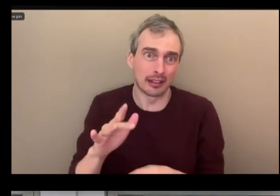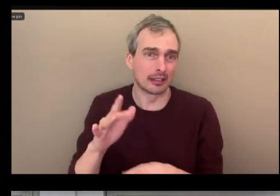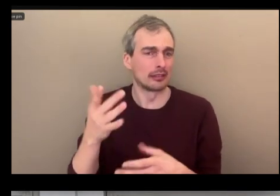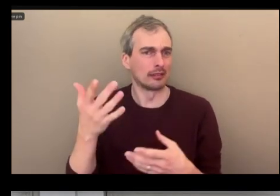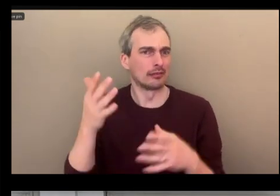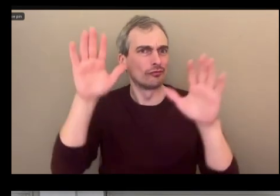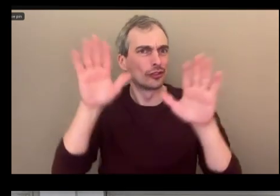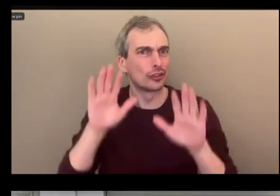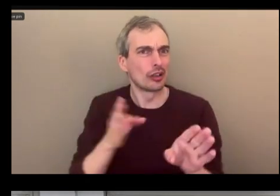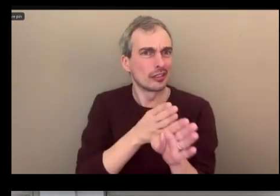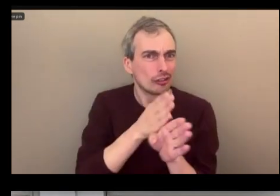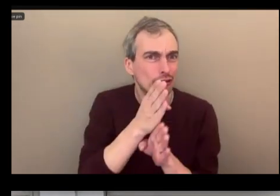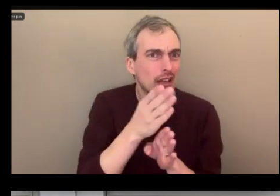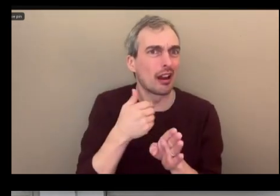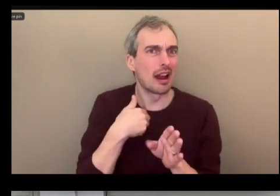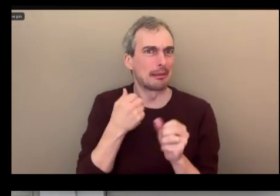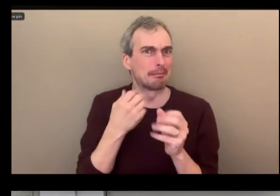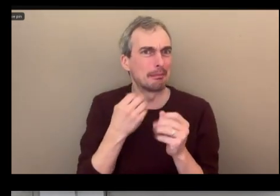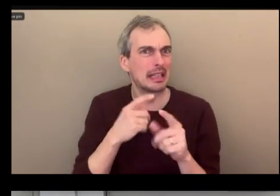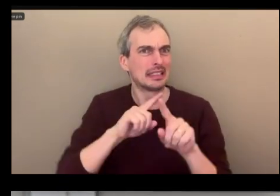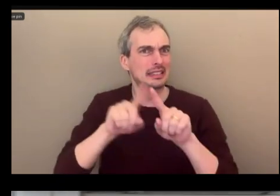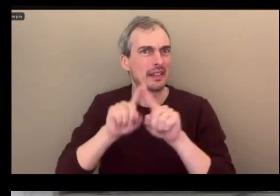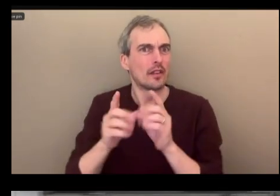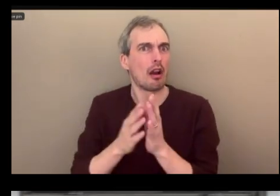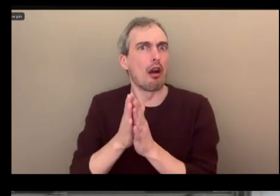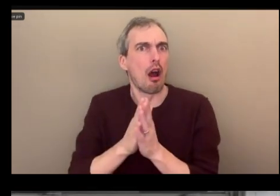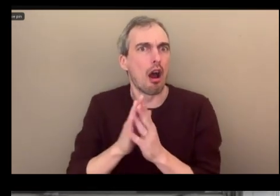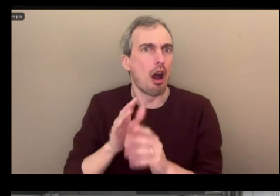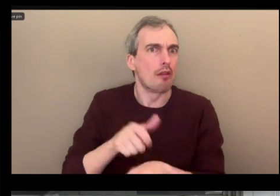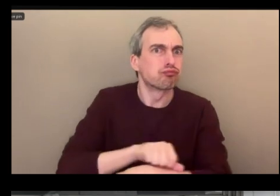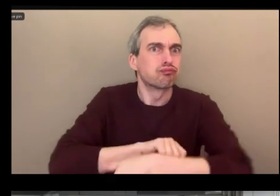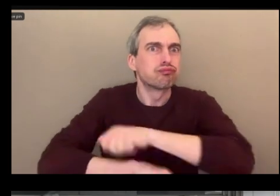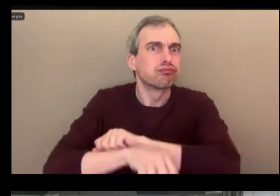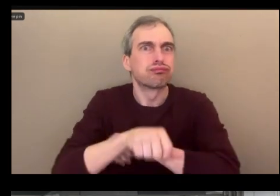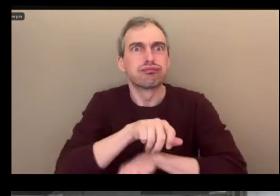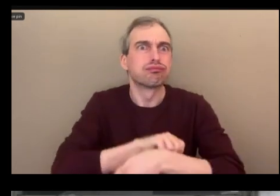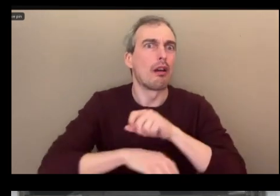And part of those opportunities have been leadership roles, whether it's been within